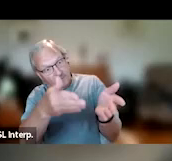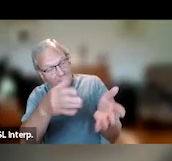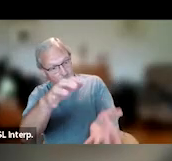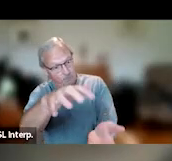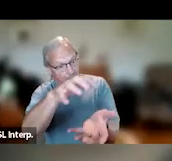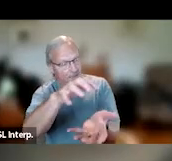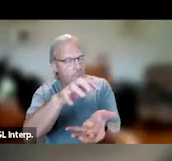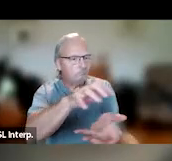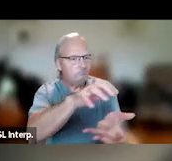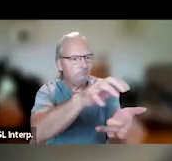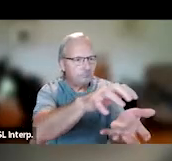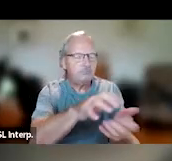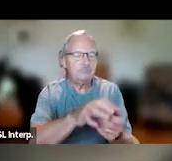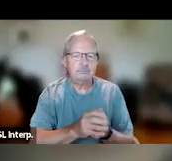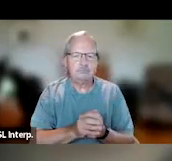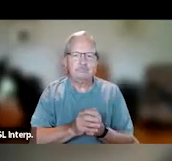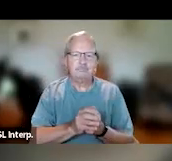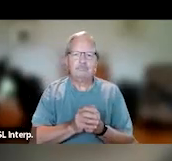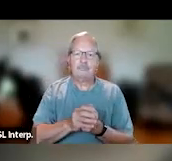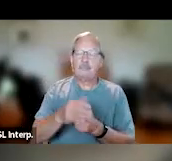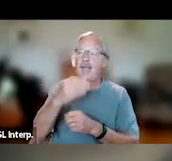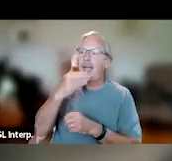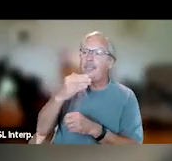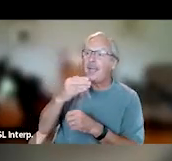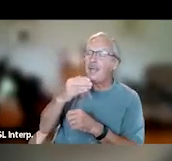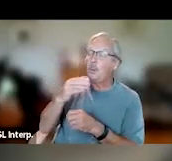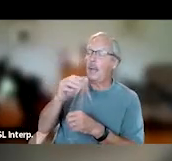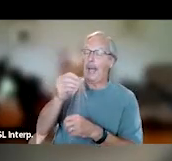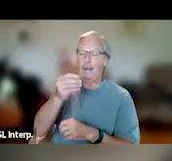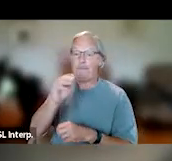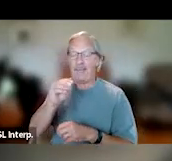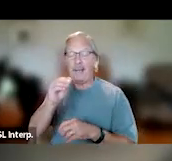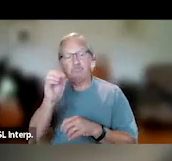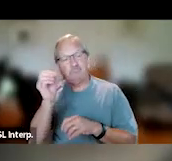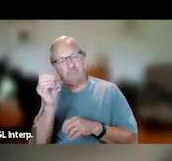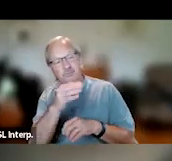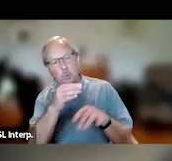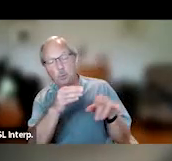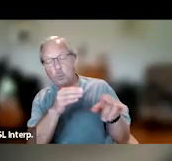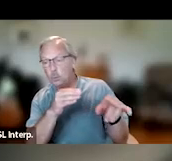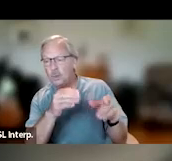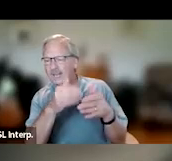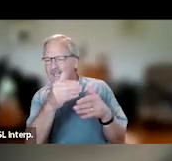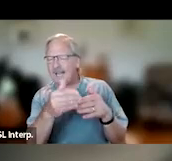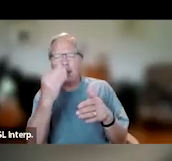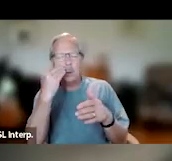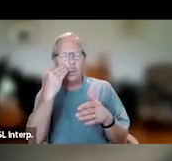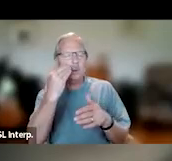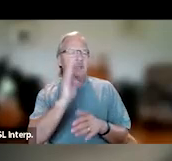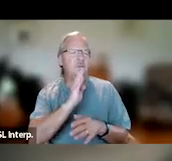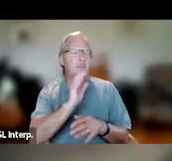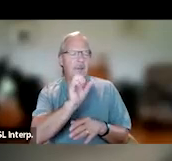Absolutely. Thank you. So Pam, I'm gonna throw this one to you next and I know we kind of talked about SSA, but what about DDS?